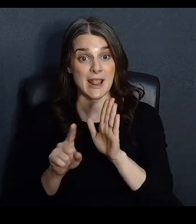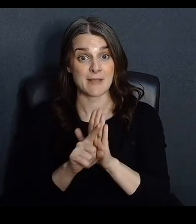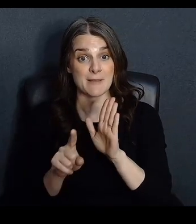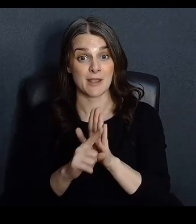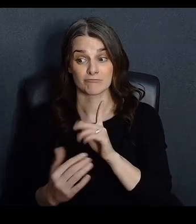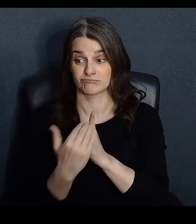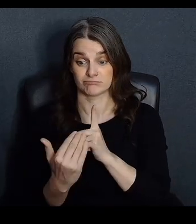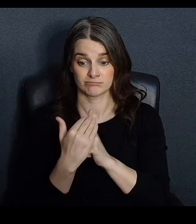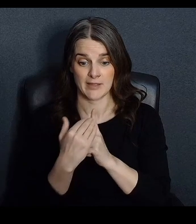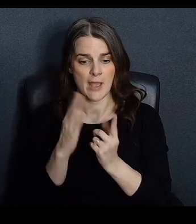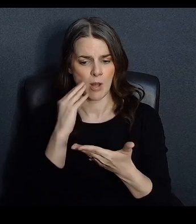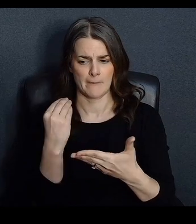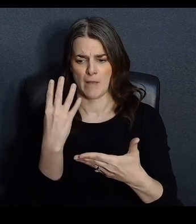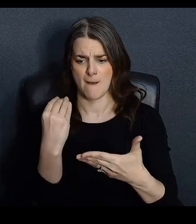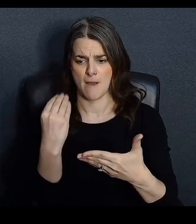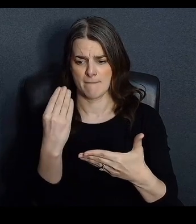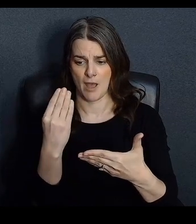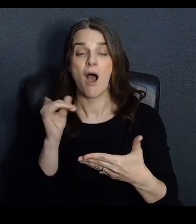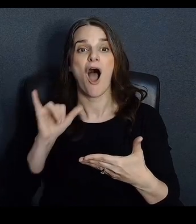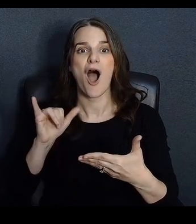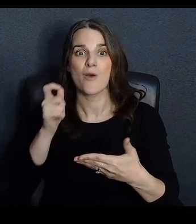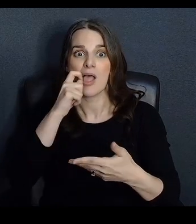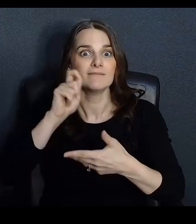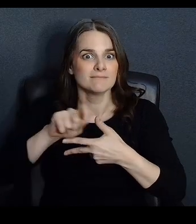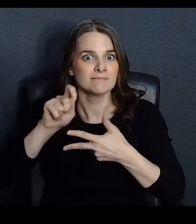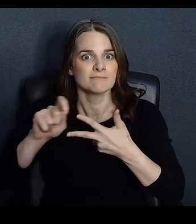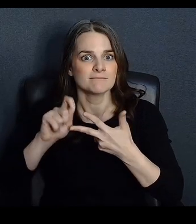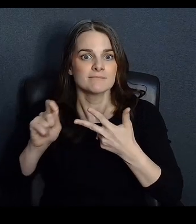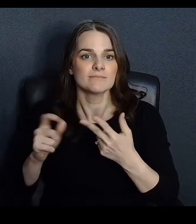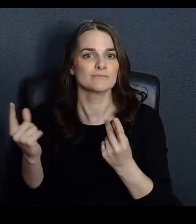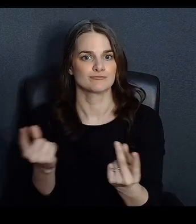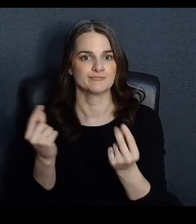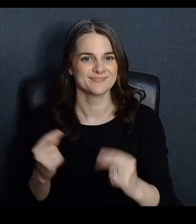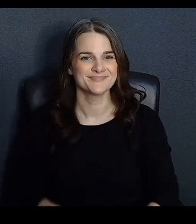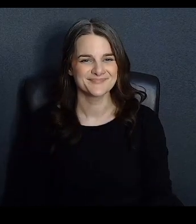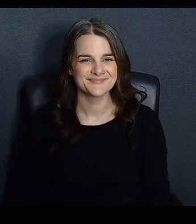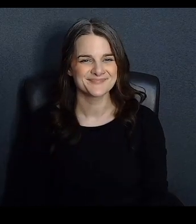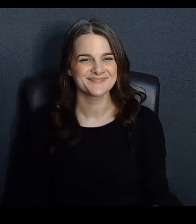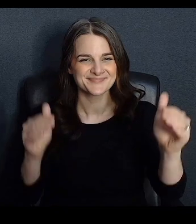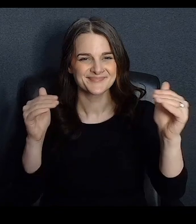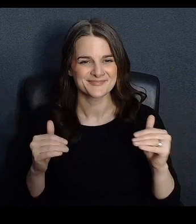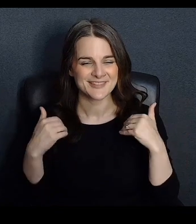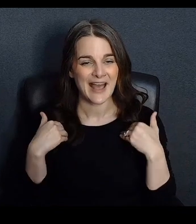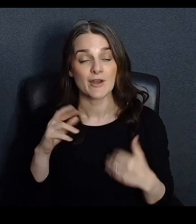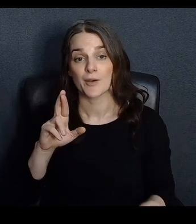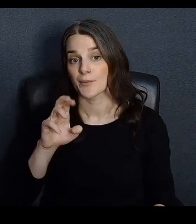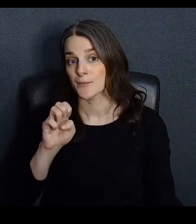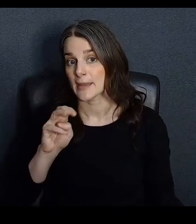to complete the task at those times. Then below that, we have a product called the Reminder Rosie.